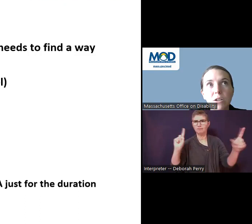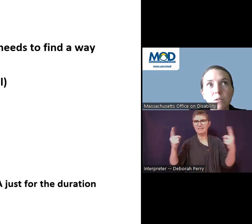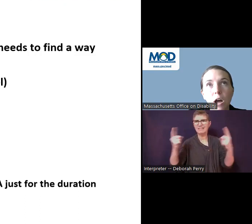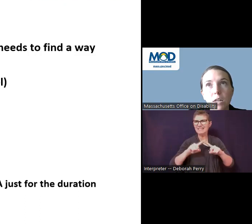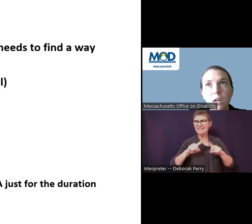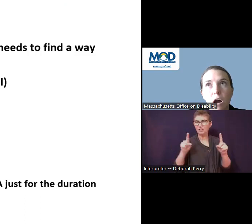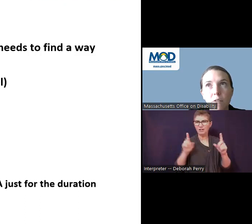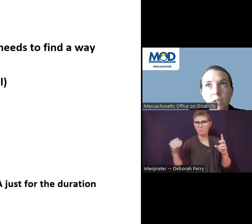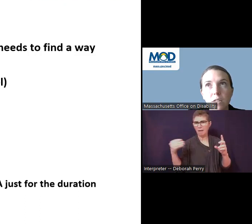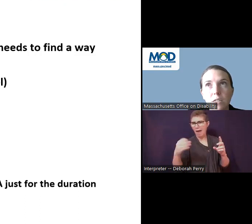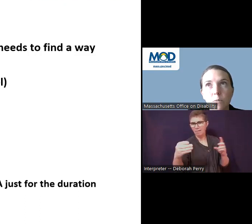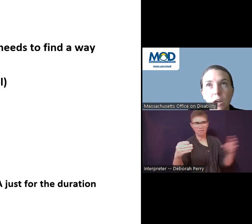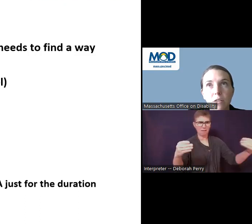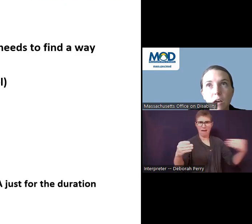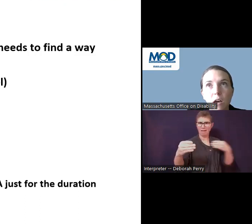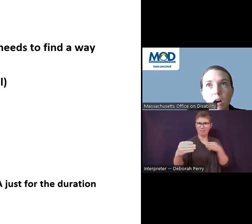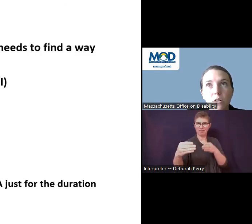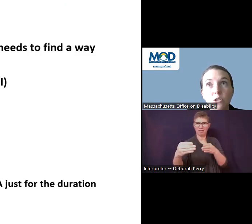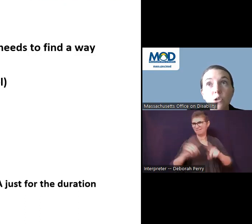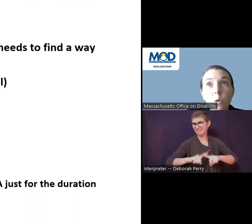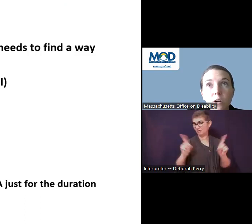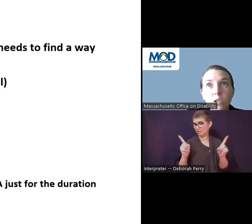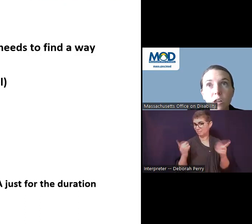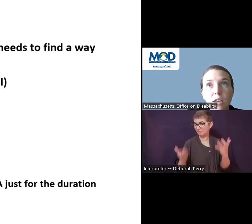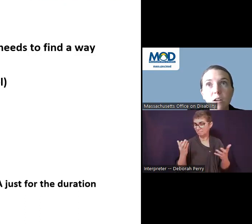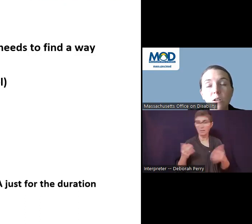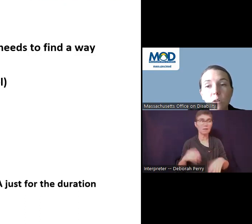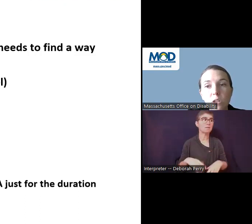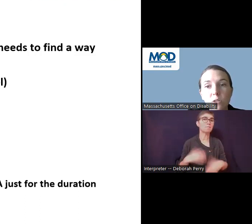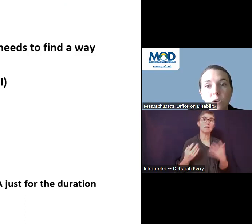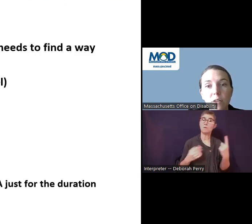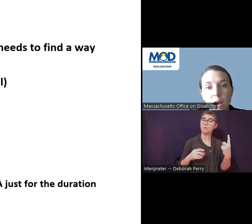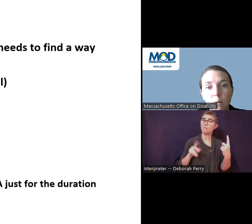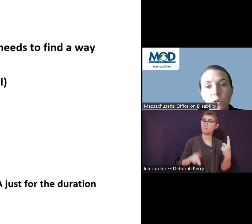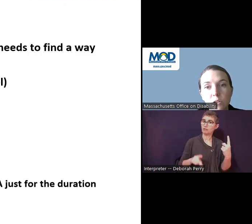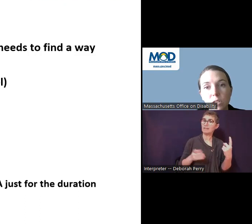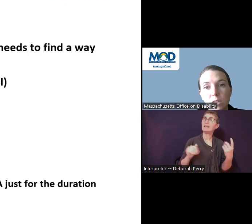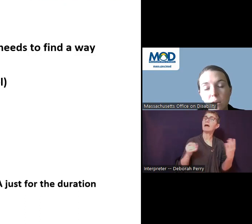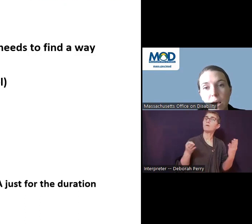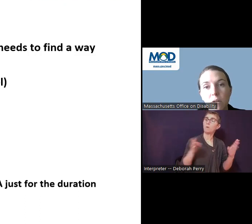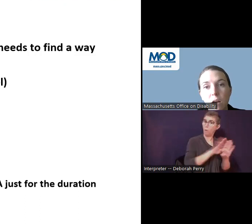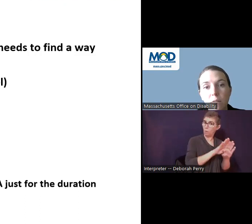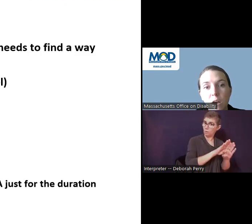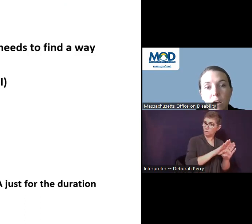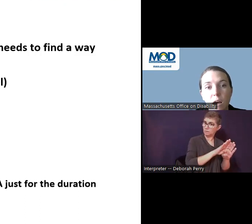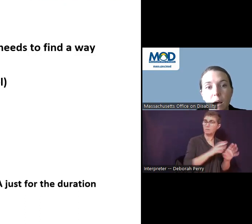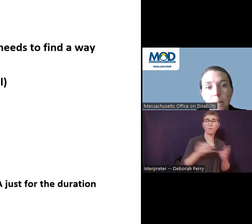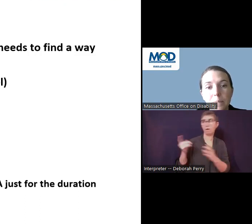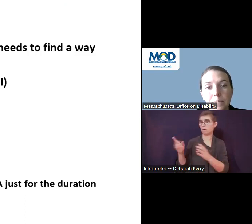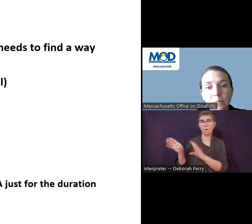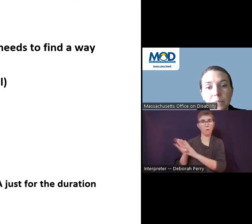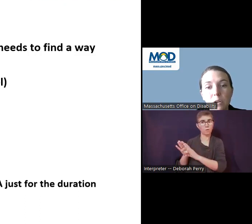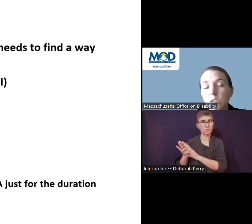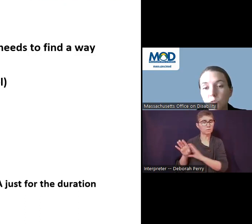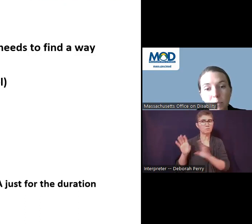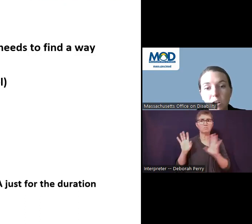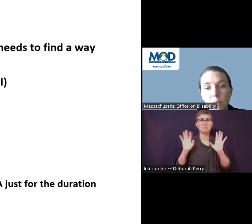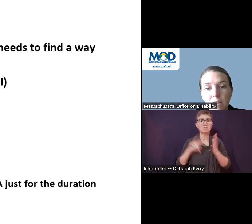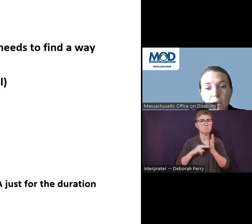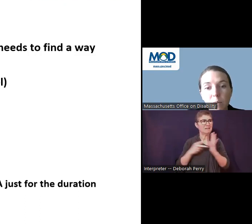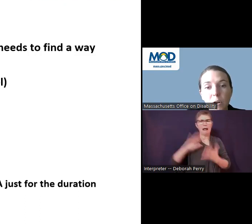wants an office with a door so that they can close the door and that would reduce the